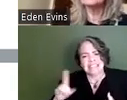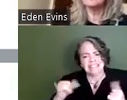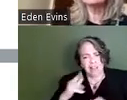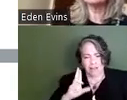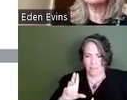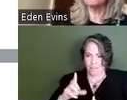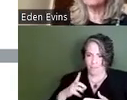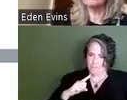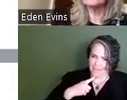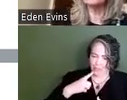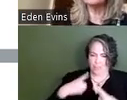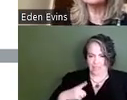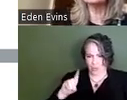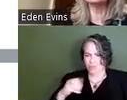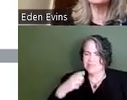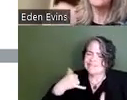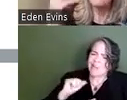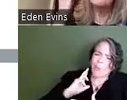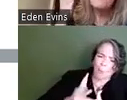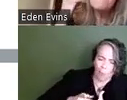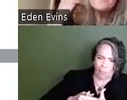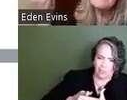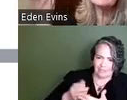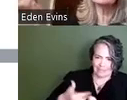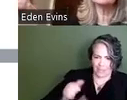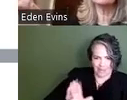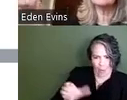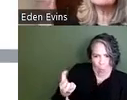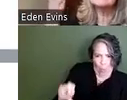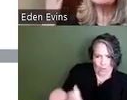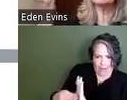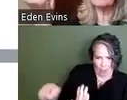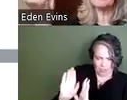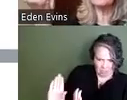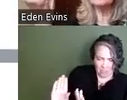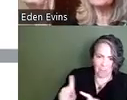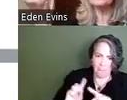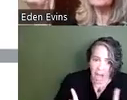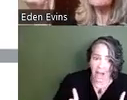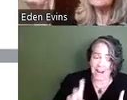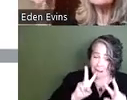the concept of co-occurring disorders exists more fundamentally at the symptom level. And